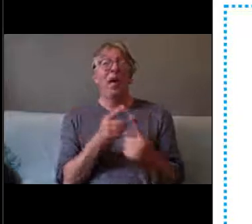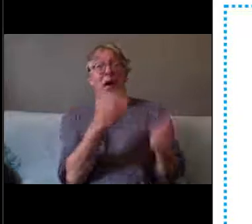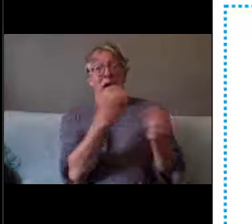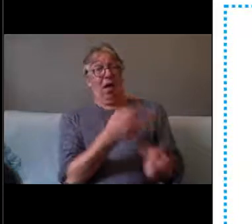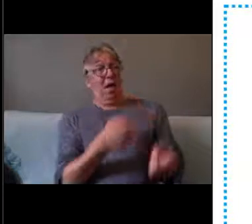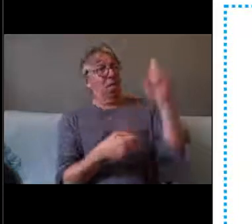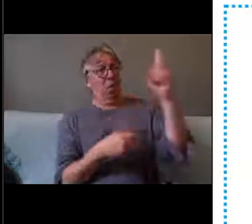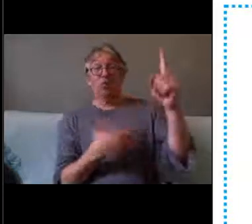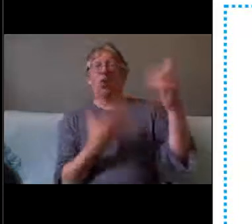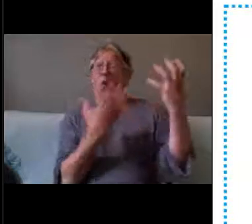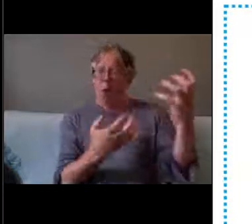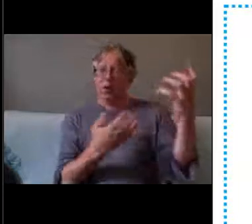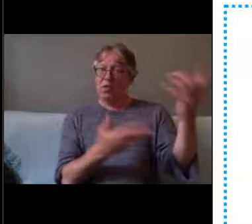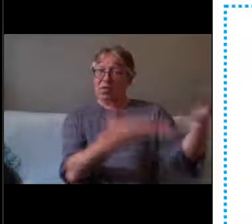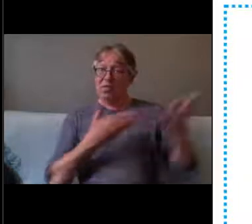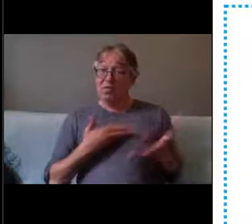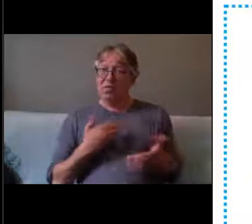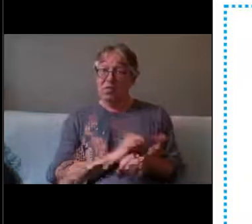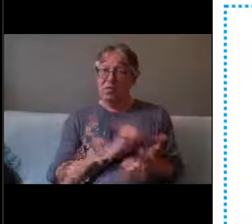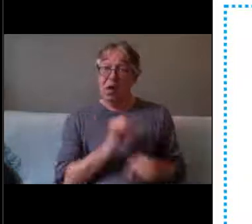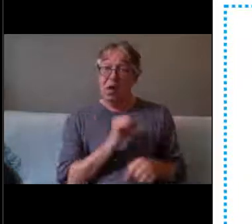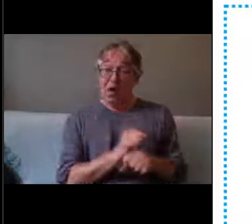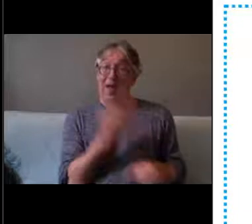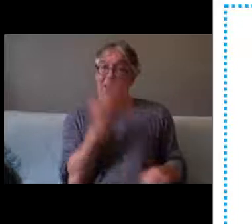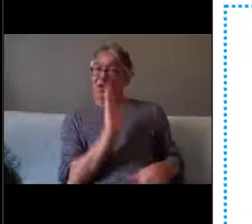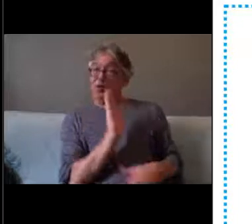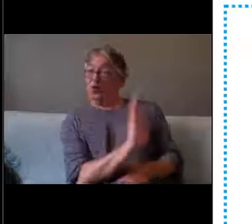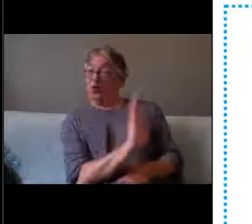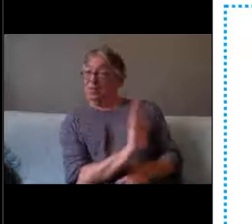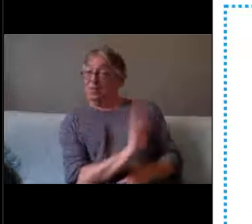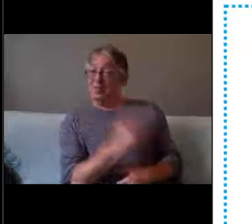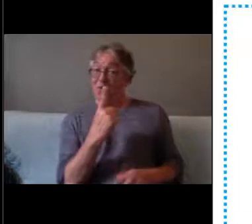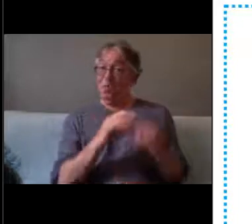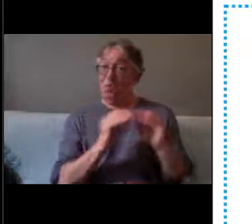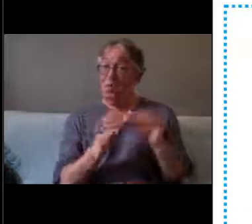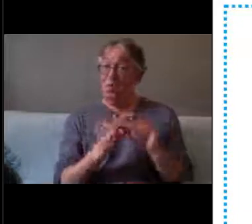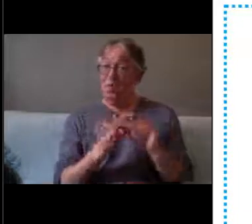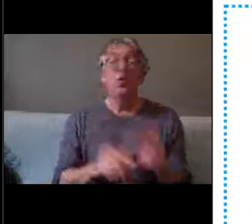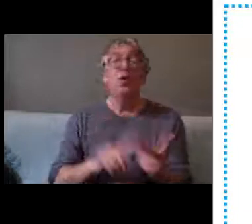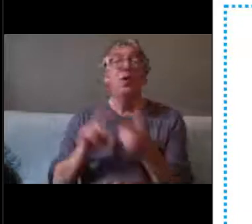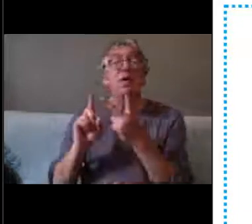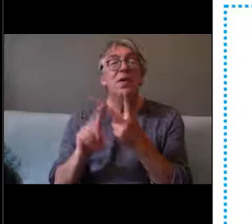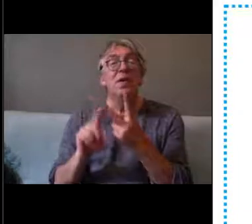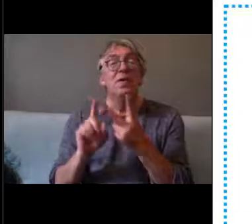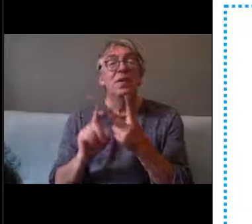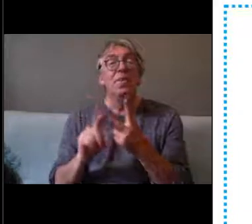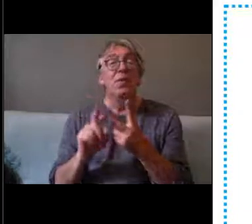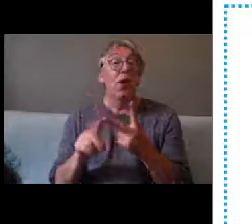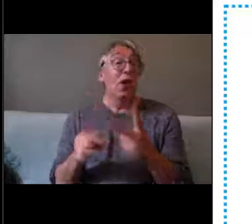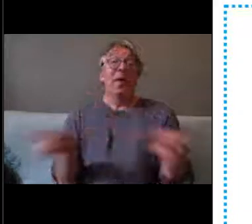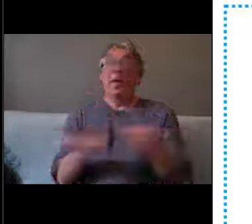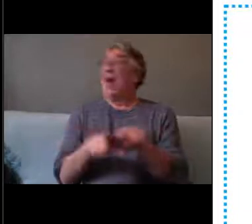And secondly, persons with disabilities like everybody else, face the challenge